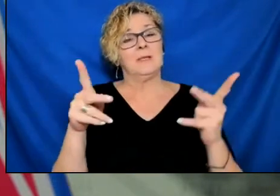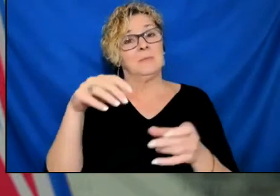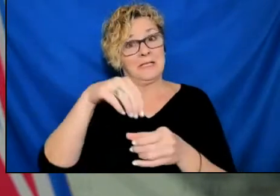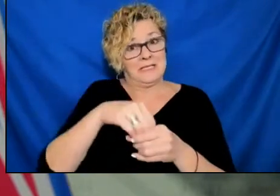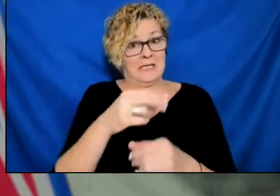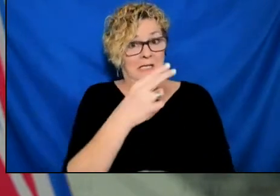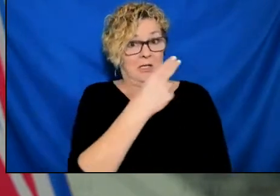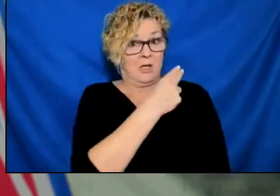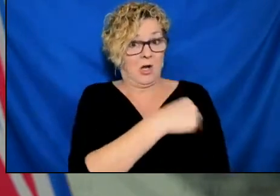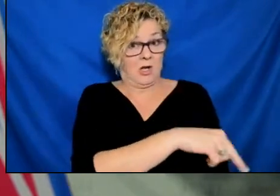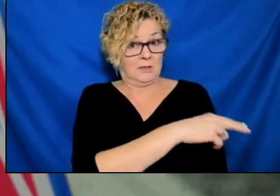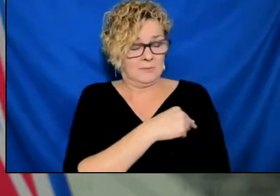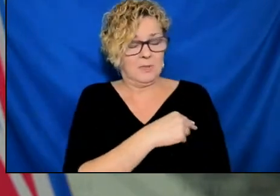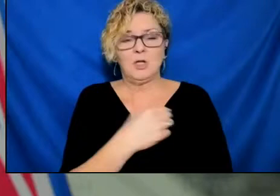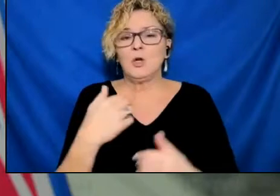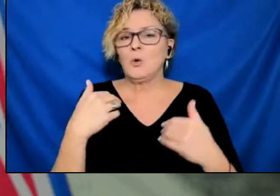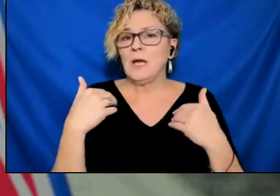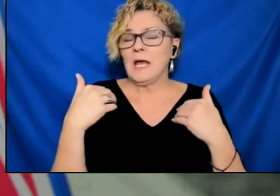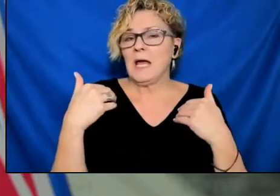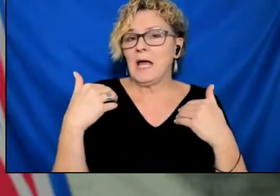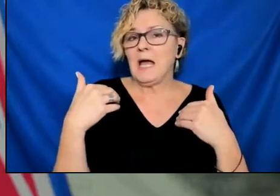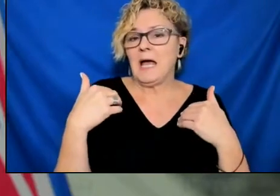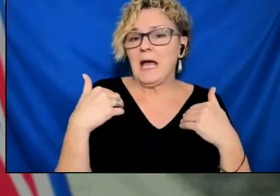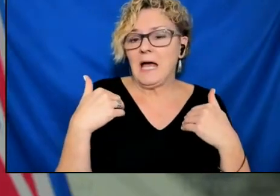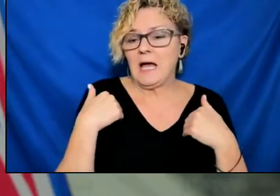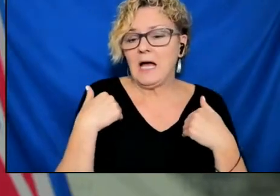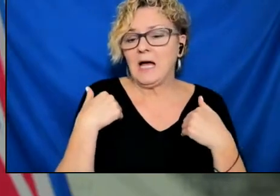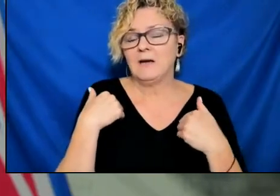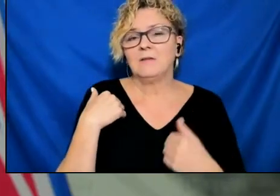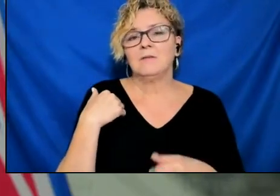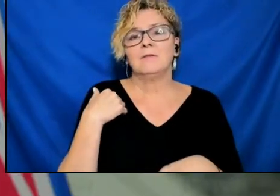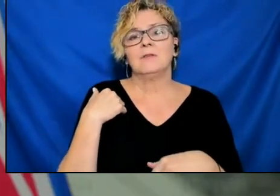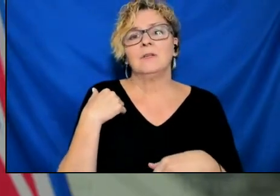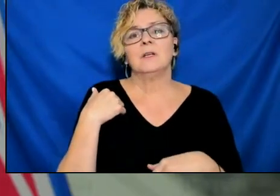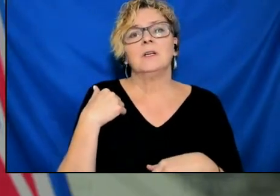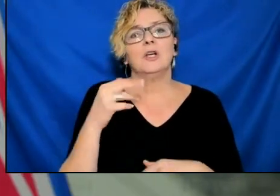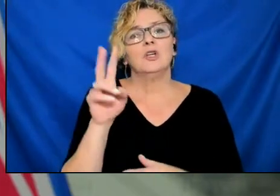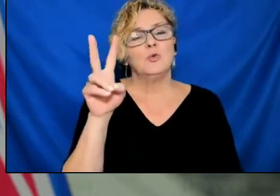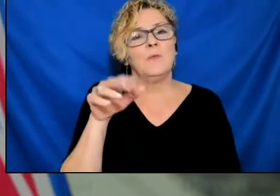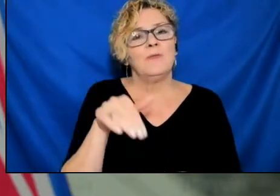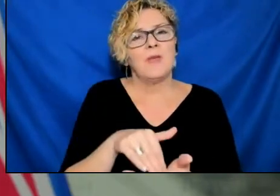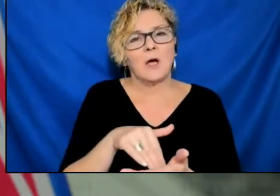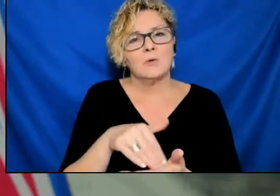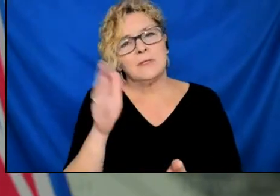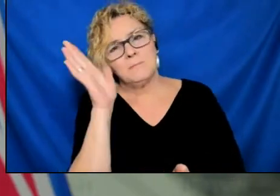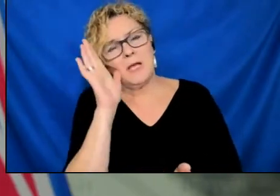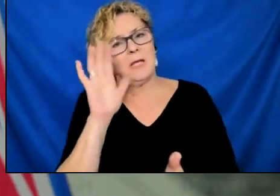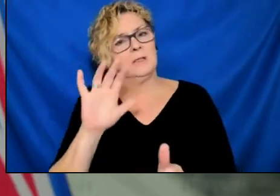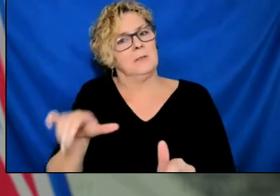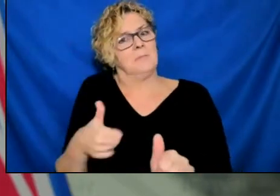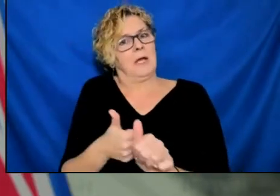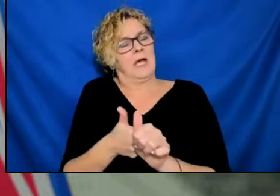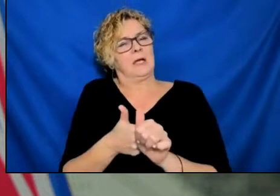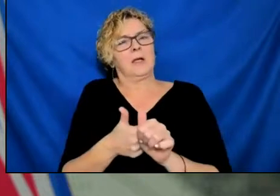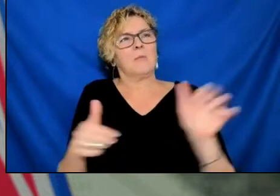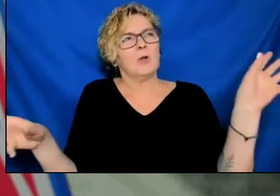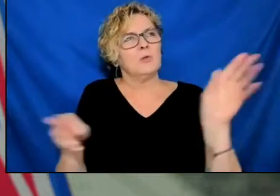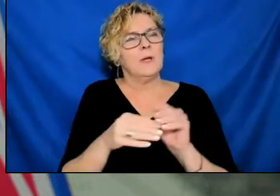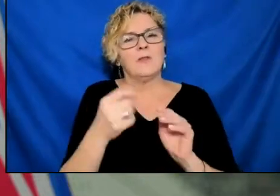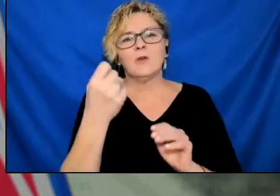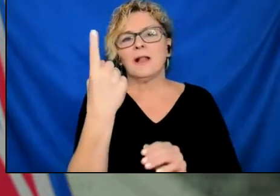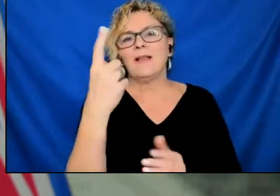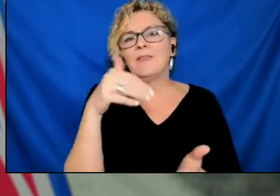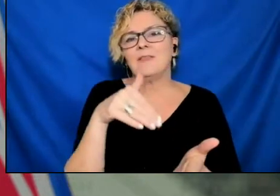As you'll know, we have 9,229